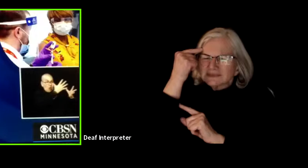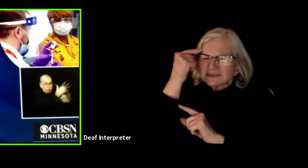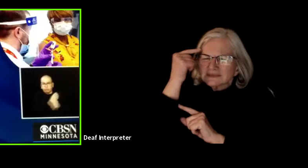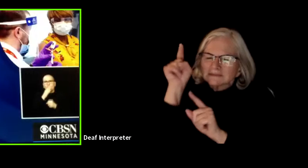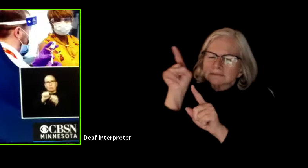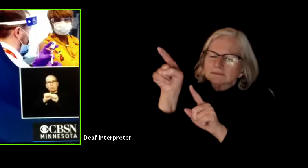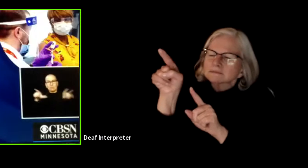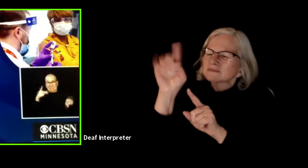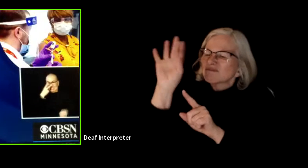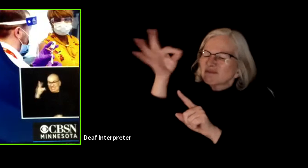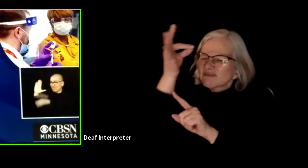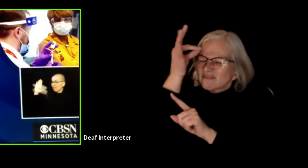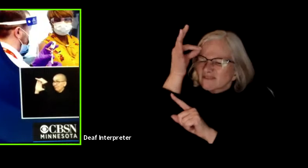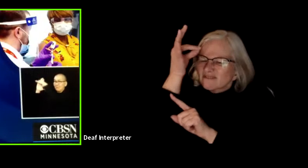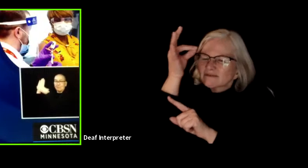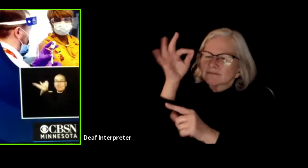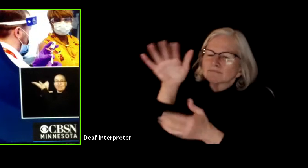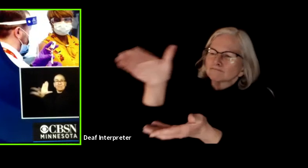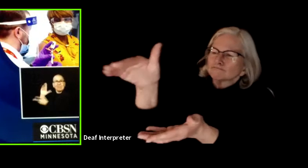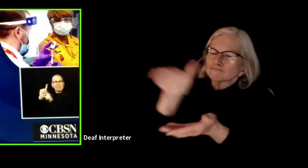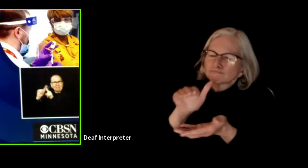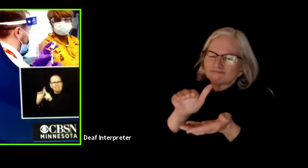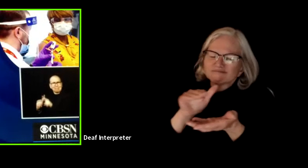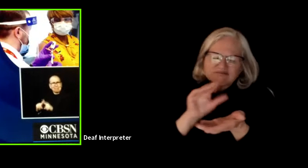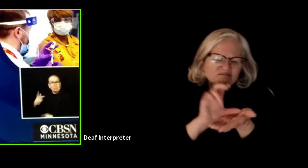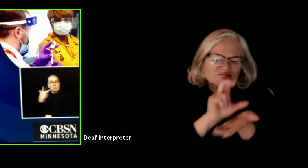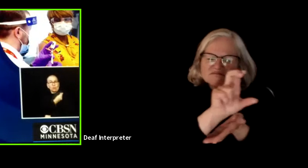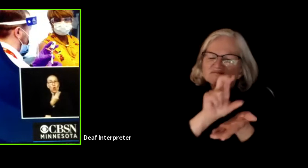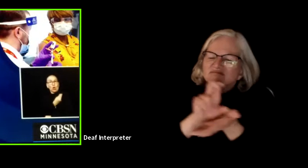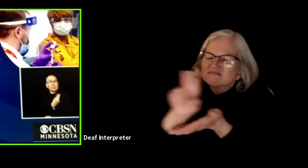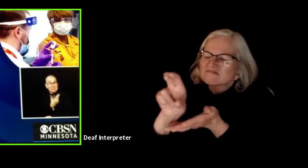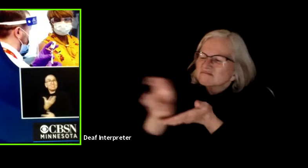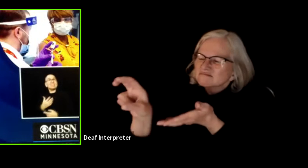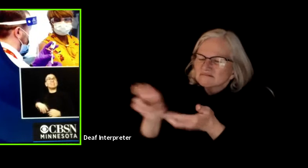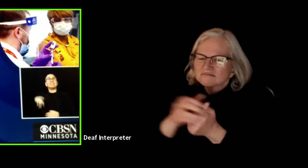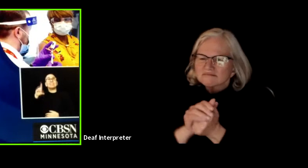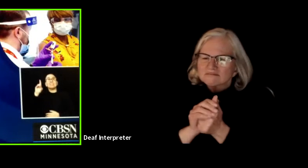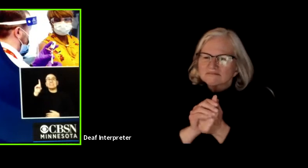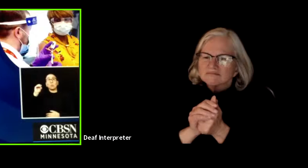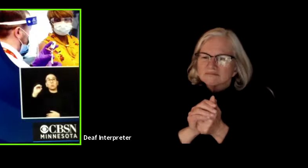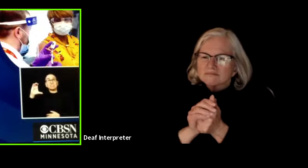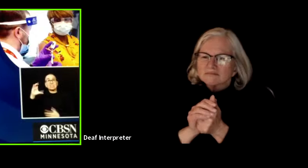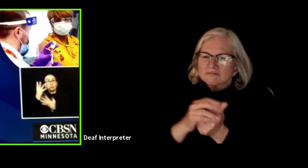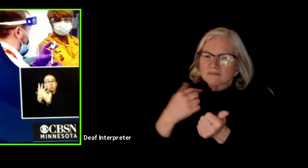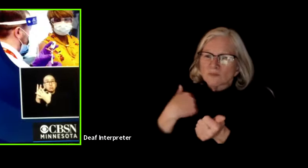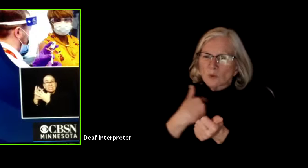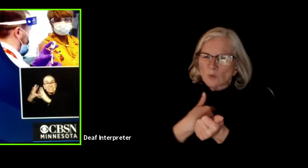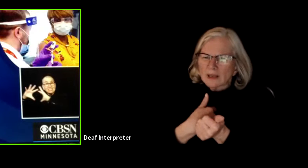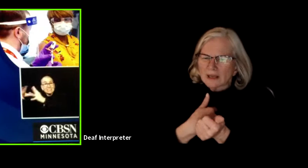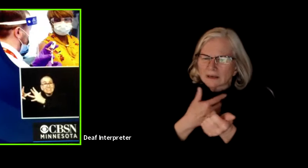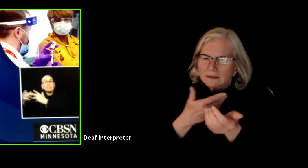PHARMACIES, THE DEPARTMENT OF CORRECTIONS, ALL THOSE FOLKS WORKING TOGETHER TO GET THIS OUT AS QUICKLY AS POSSIBLE.